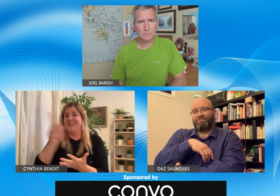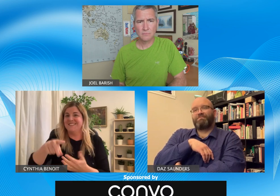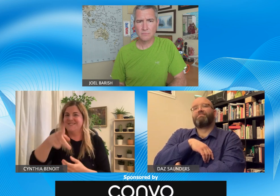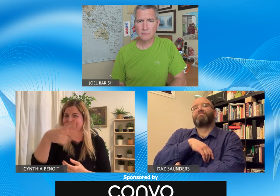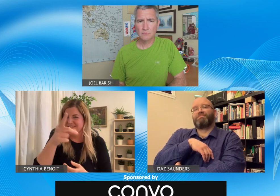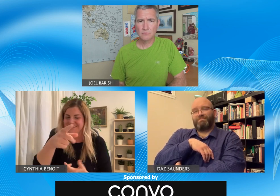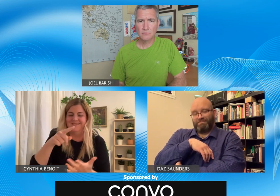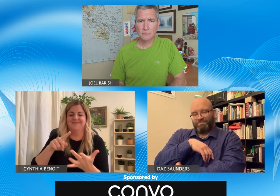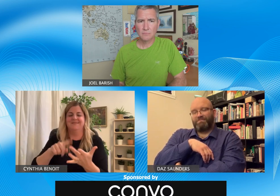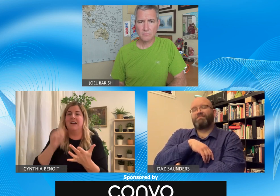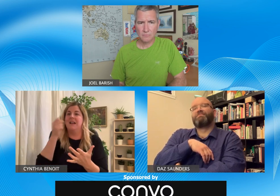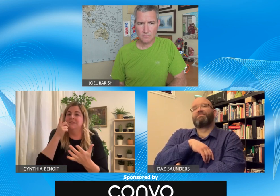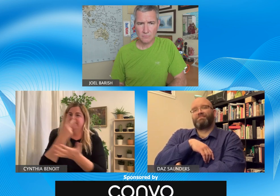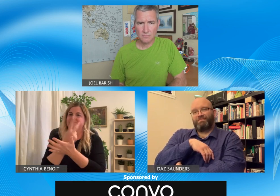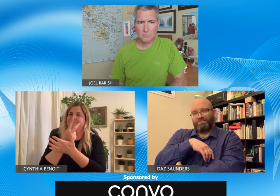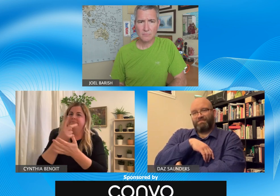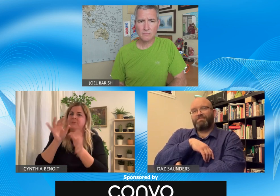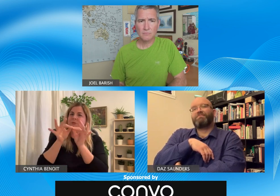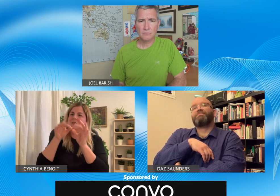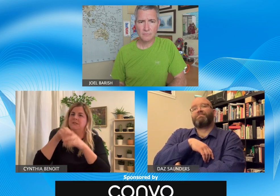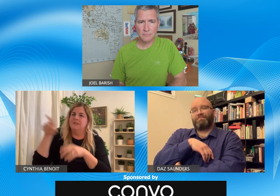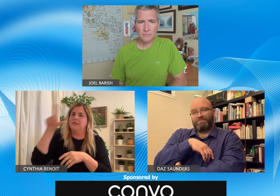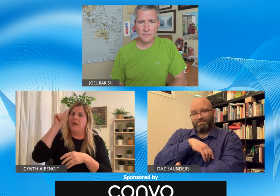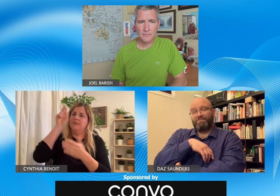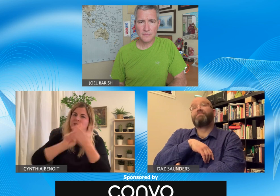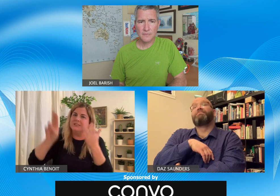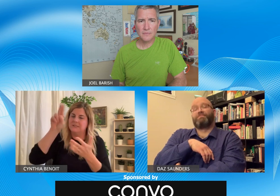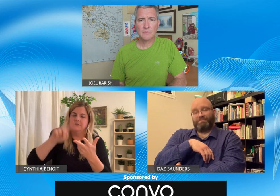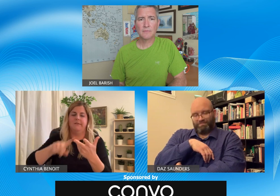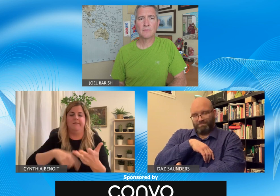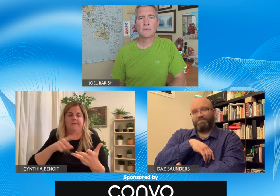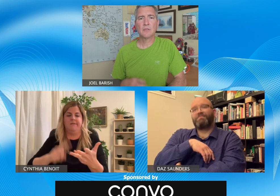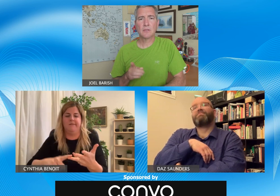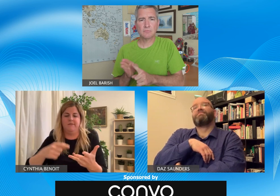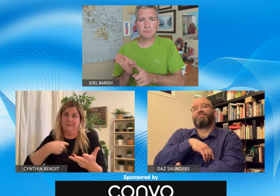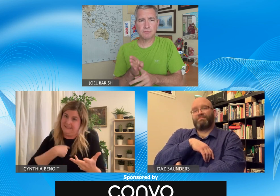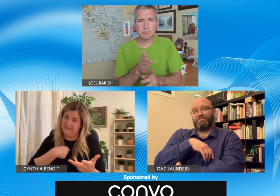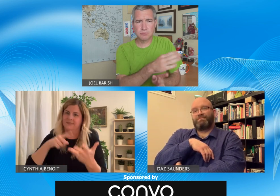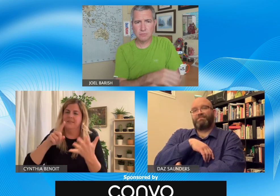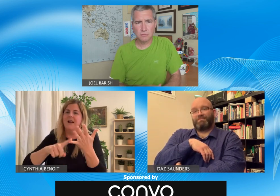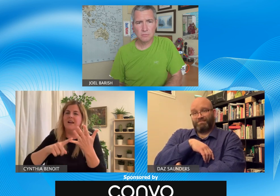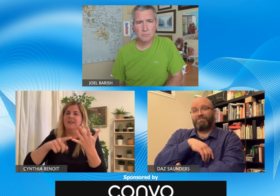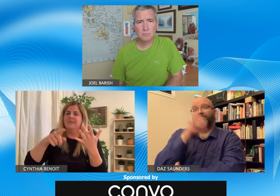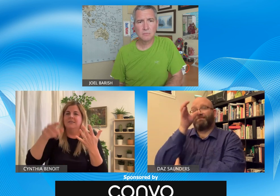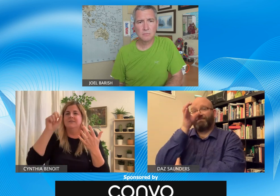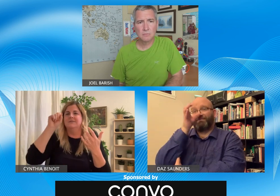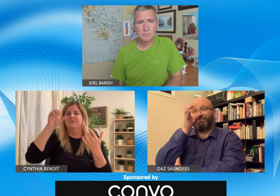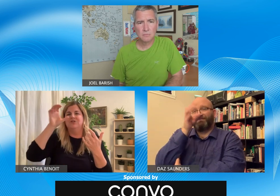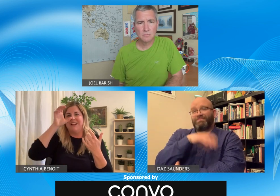Followed by Daz, with his doctoral diploma. Then, Alice who is working on her Masters in interpretation at Gallaudet University. And finally, me. Charline.